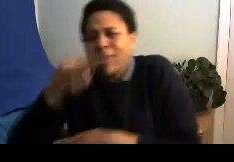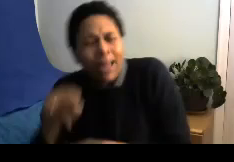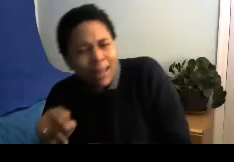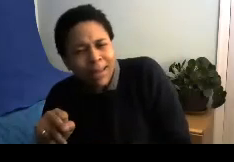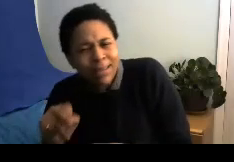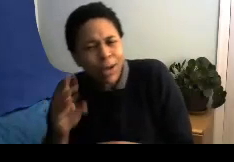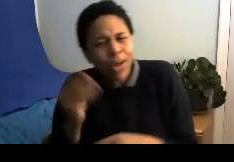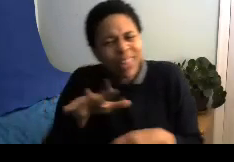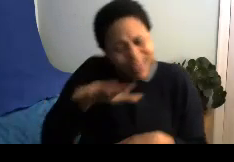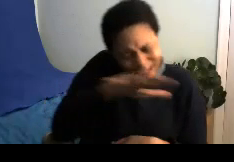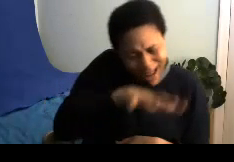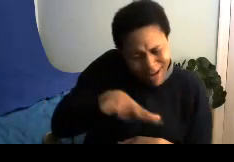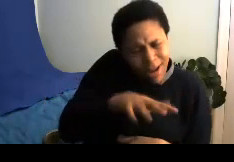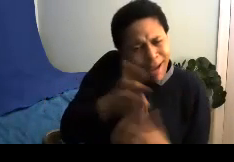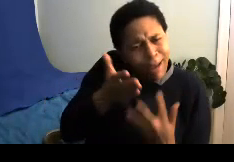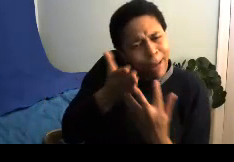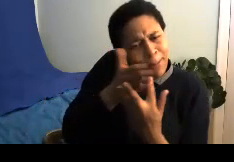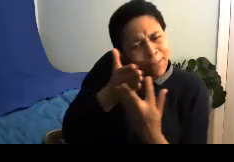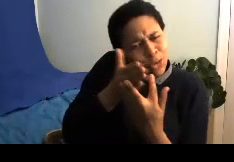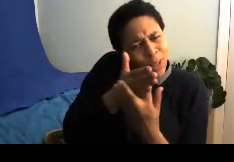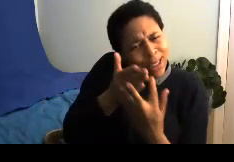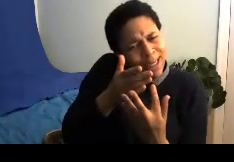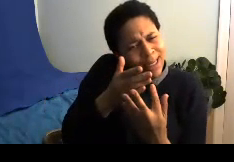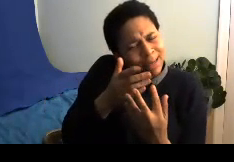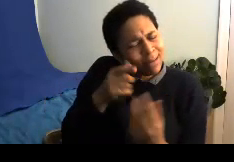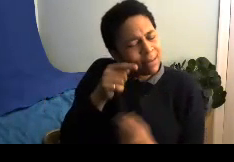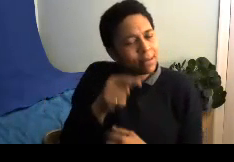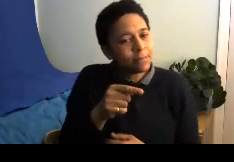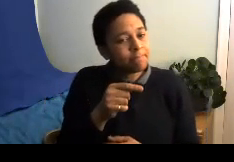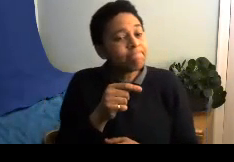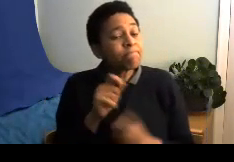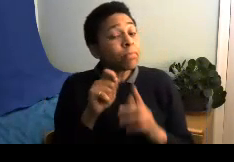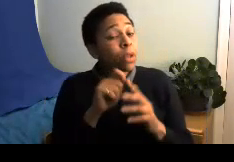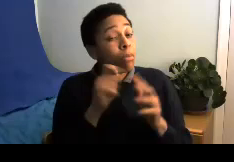Paul: Yeah, I was very, um, at the beginning of the, um,